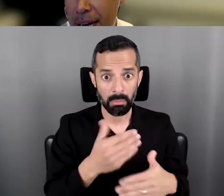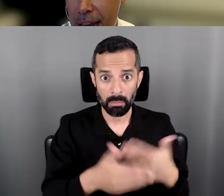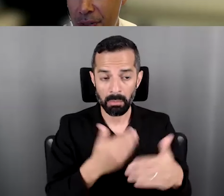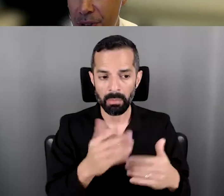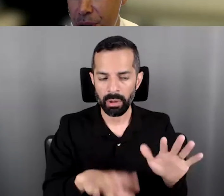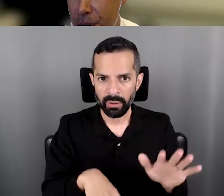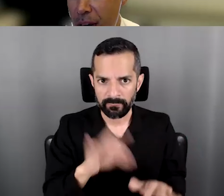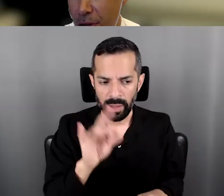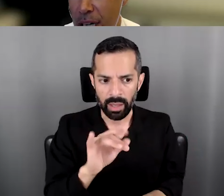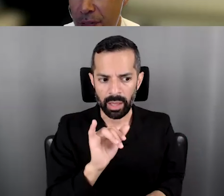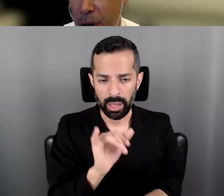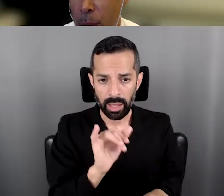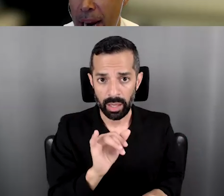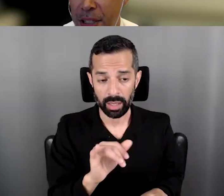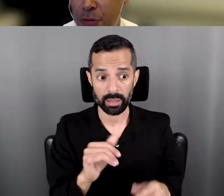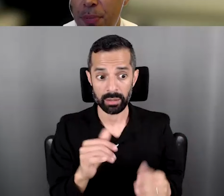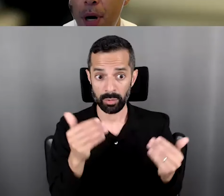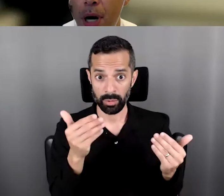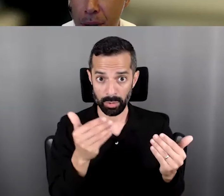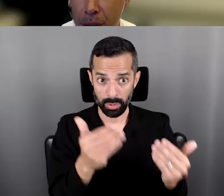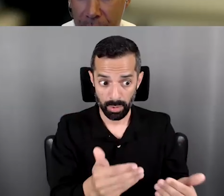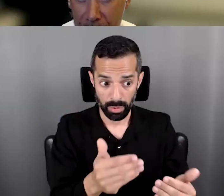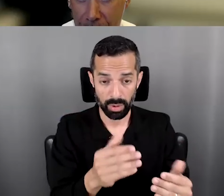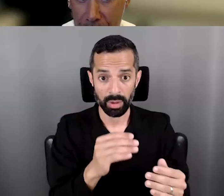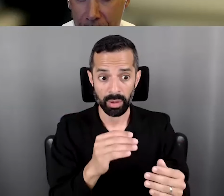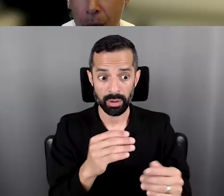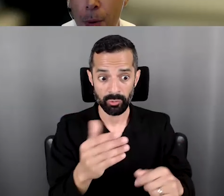we might have to not renovate, we might have to remodel the area